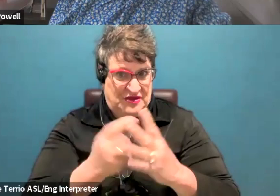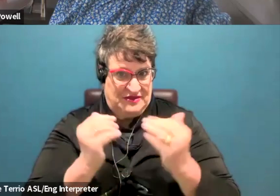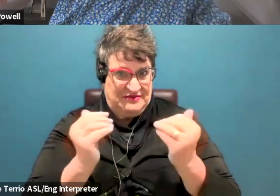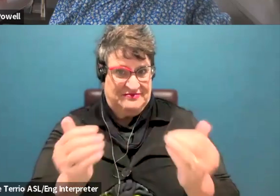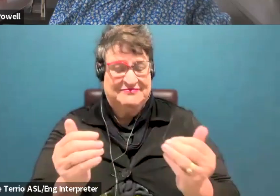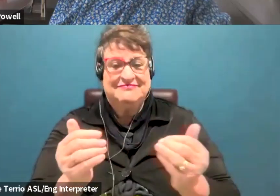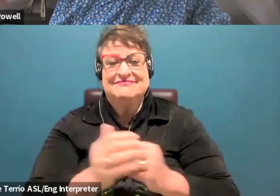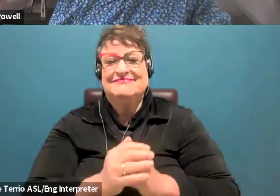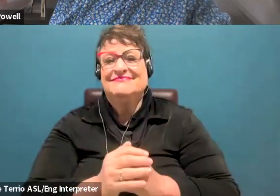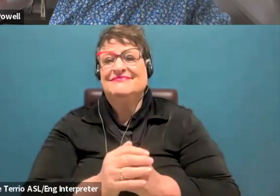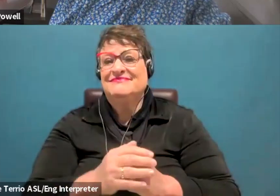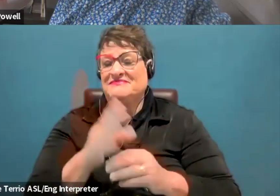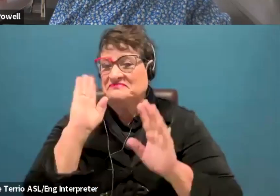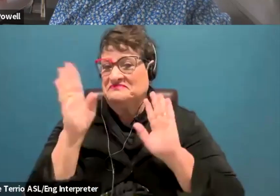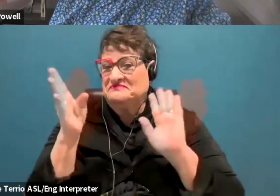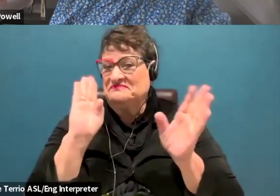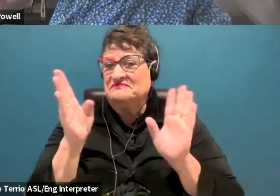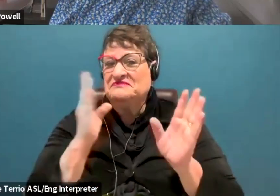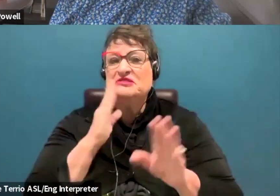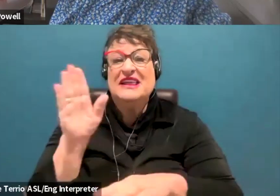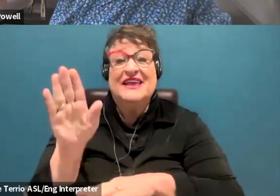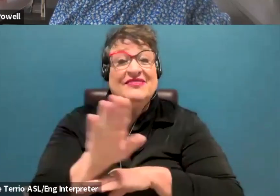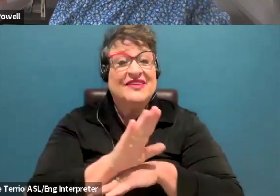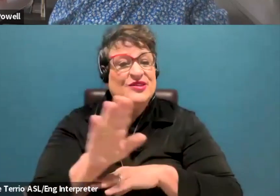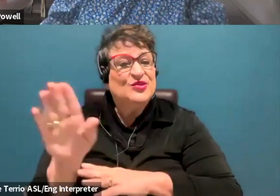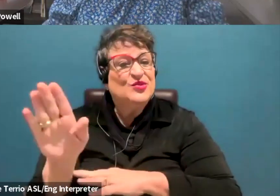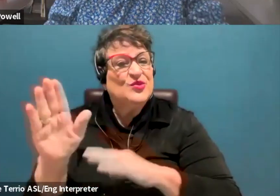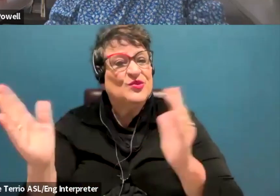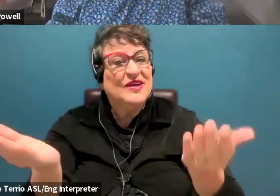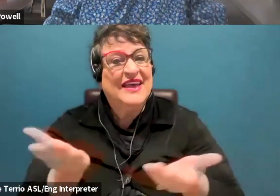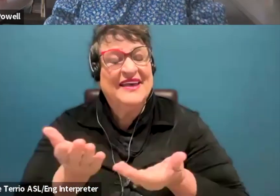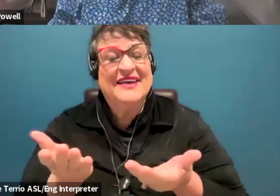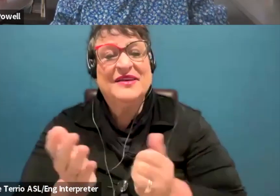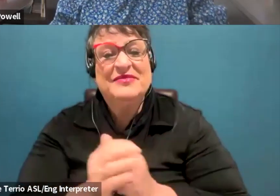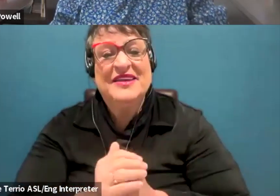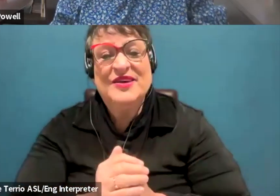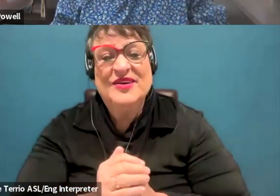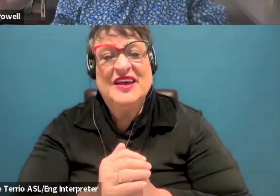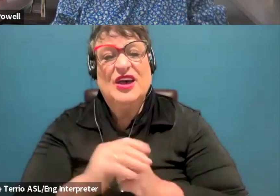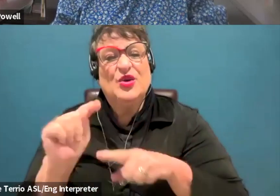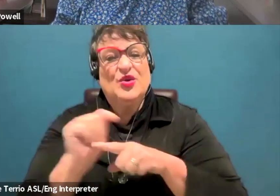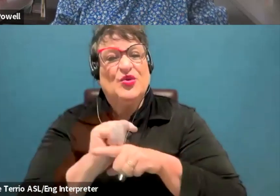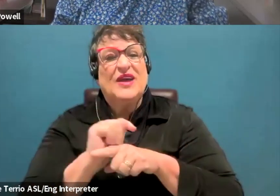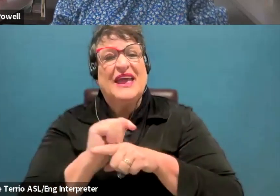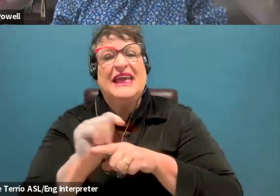Good afternoon, everyone, and welcome to our training on keeping families together,